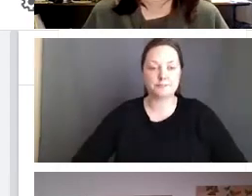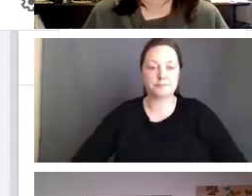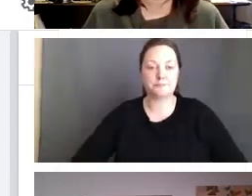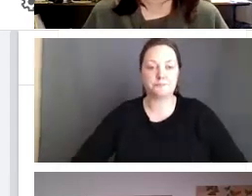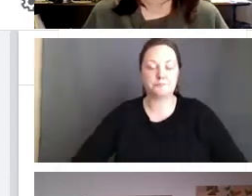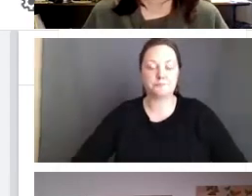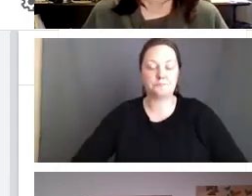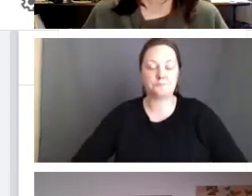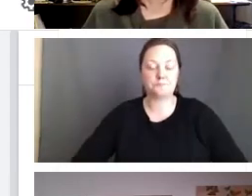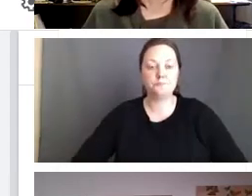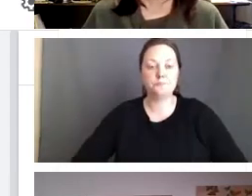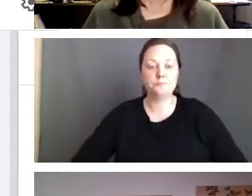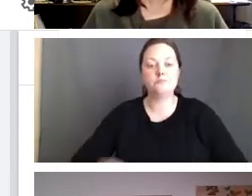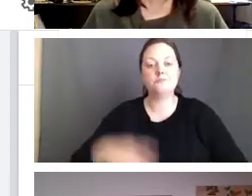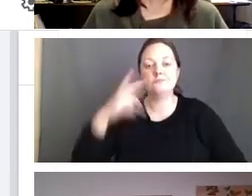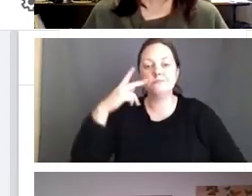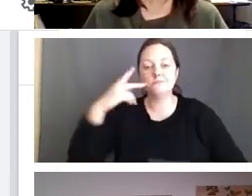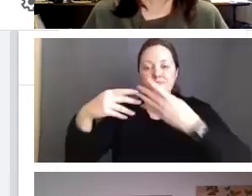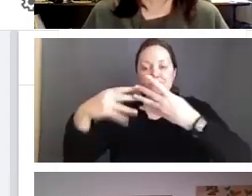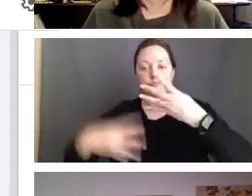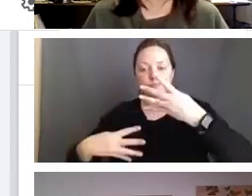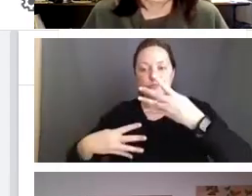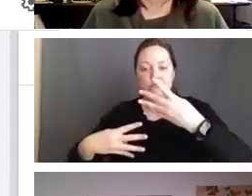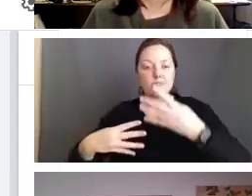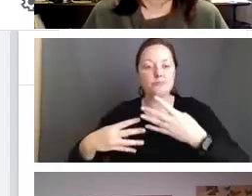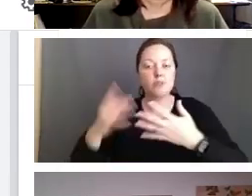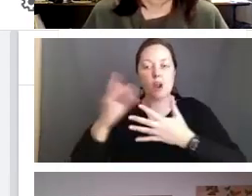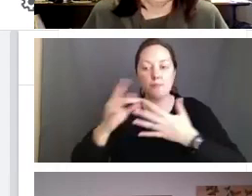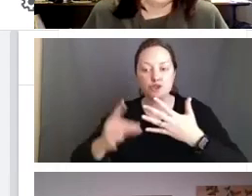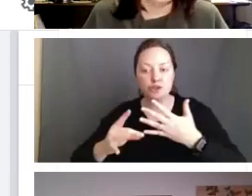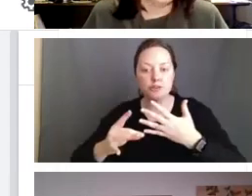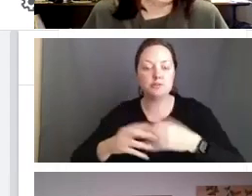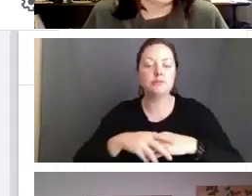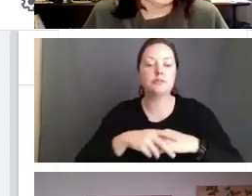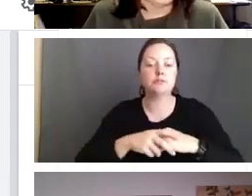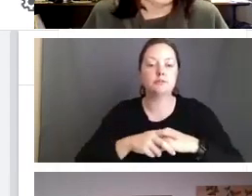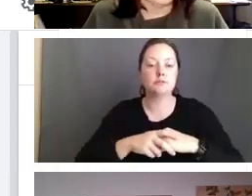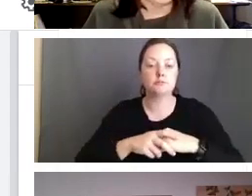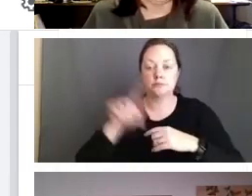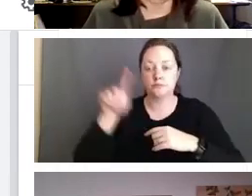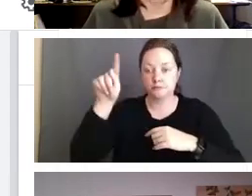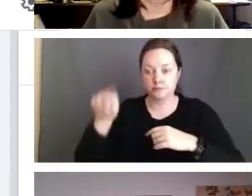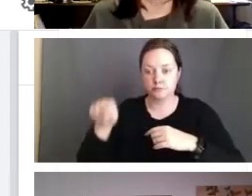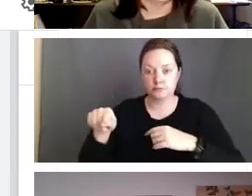Whatever you want, whatever the case may be. Other options available under the insert tab or collapsible group, table of contents,